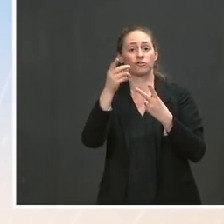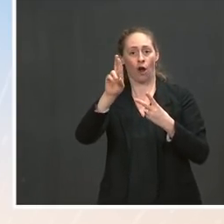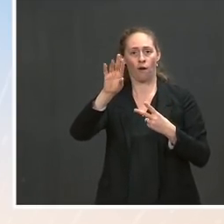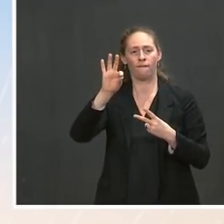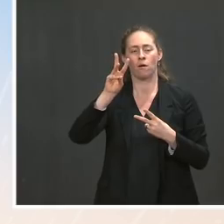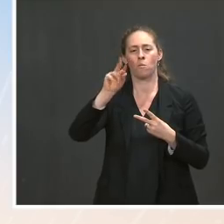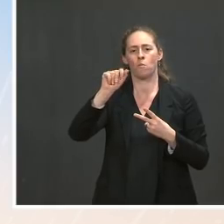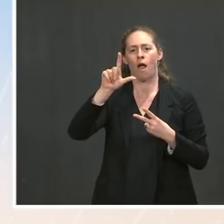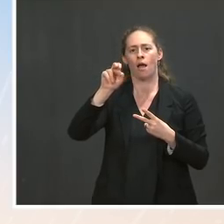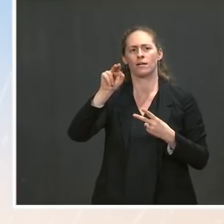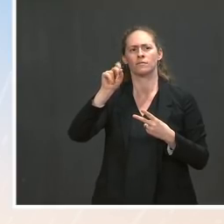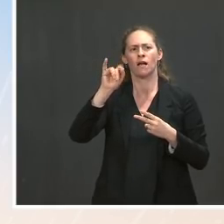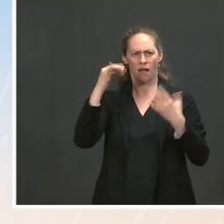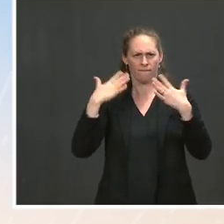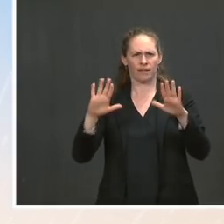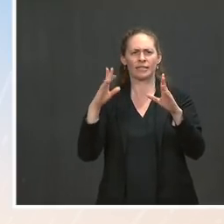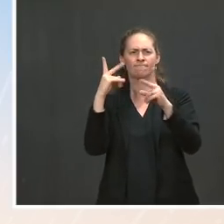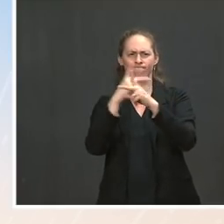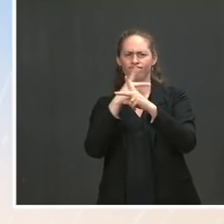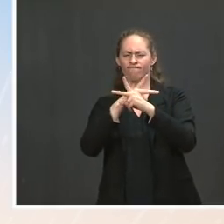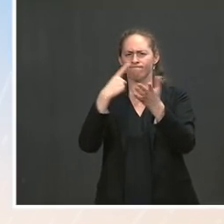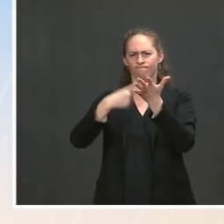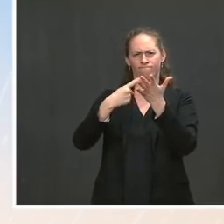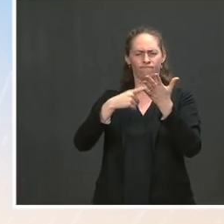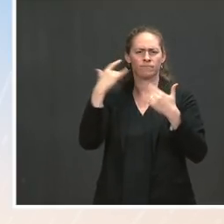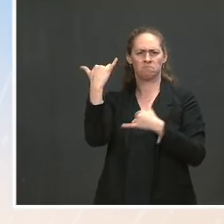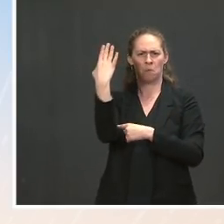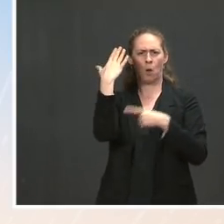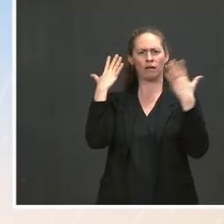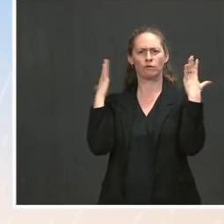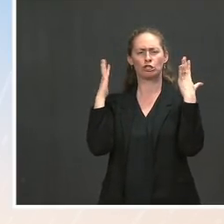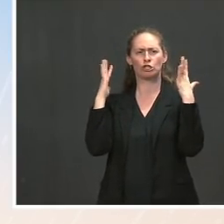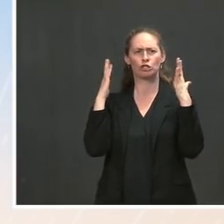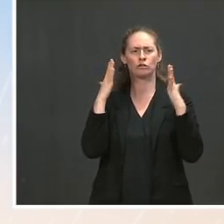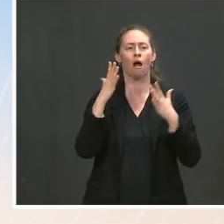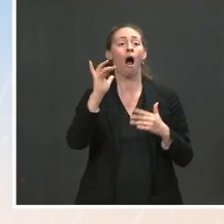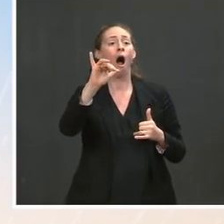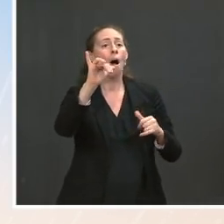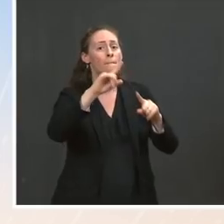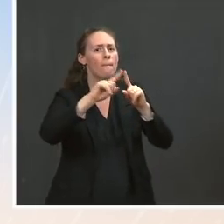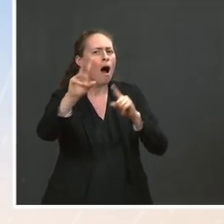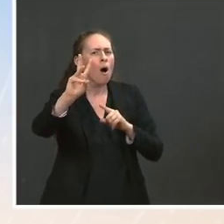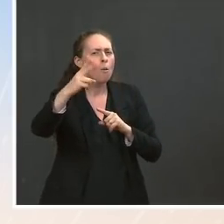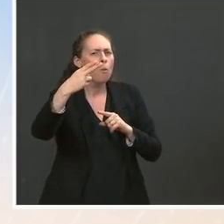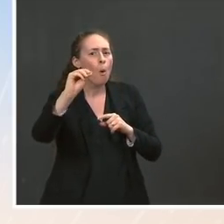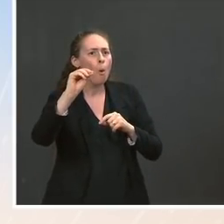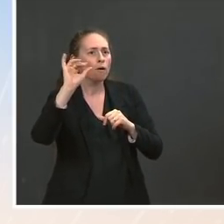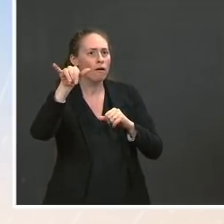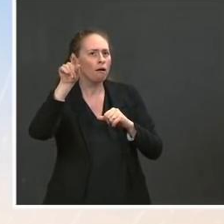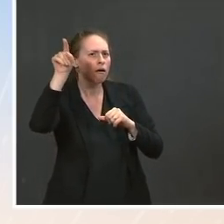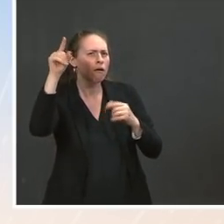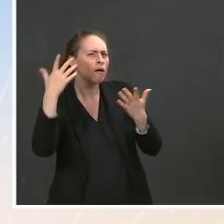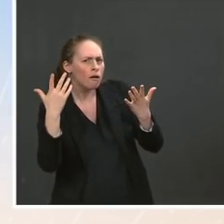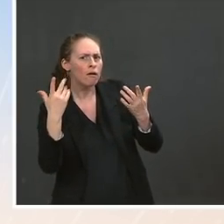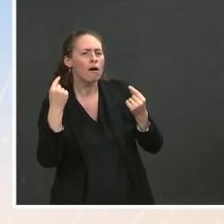The Press: Are the president's views being informed by that WHO report or its advisors? Ms. Psaki: By his health and medical advisors, certainly. So, they'll review. They will be, of course,